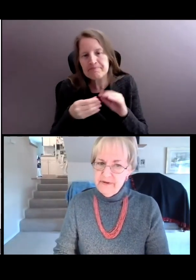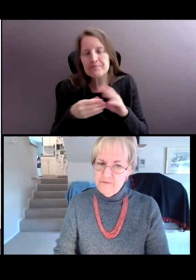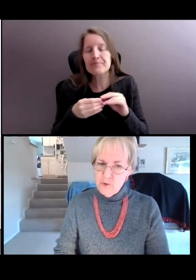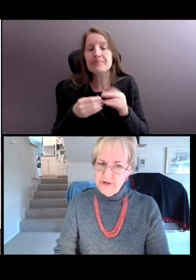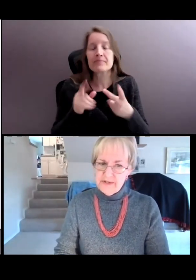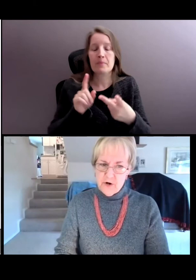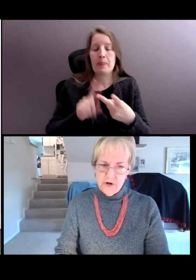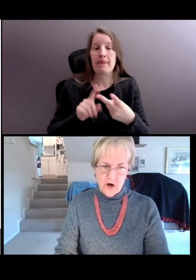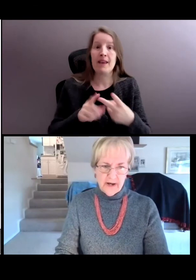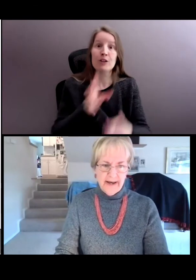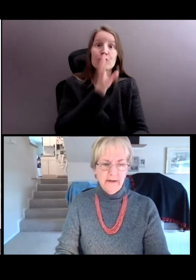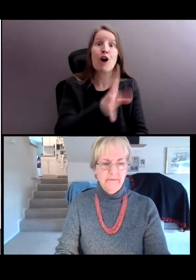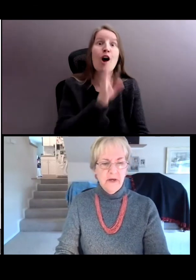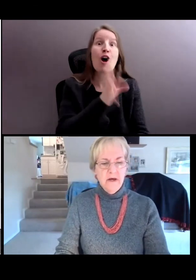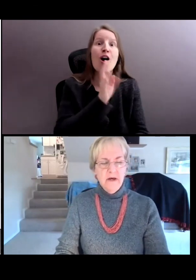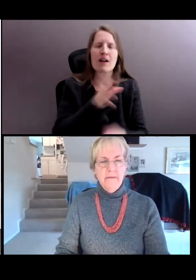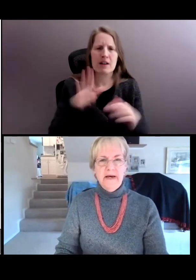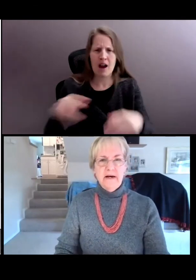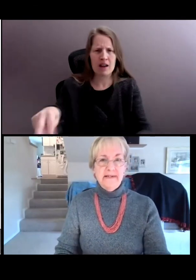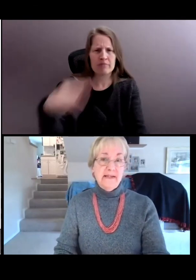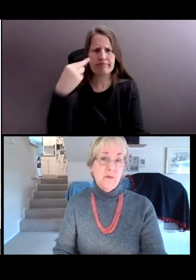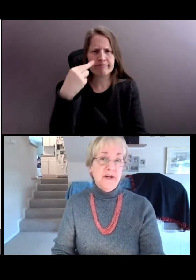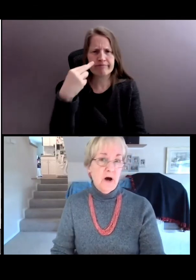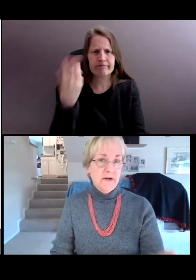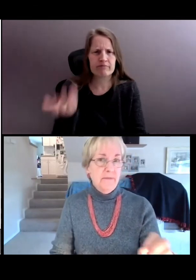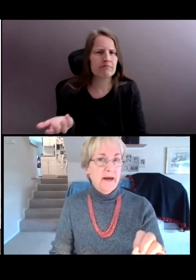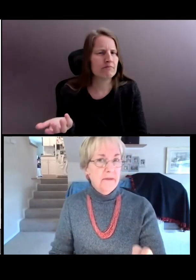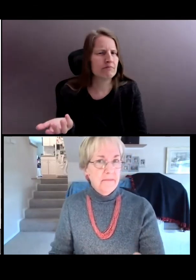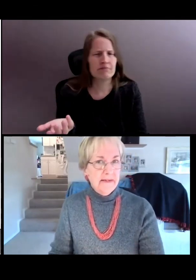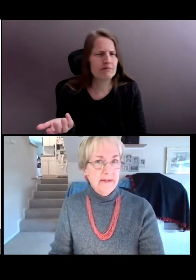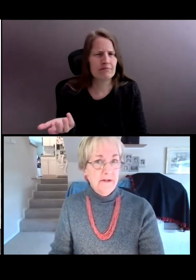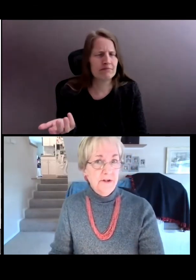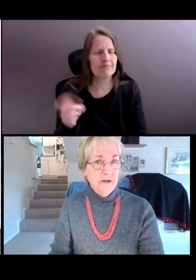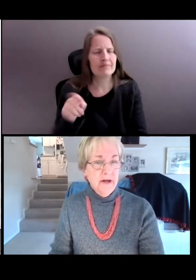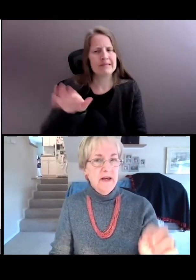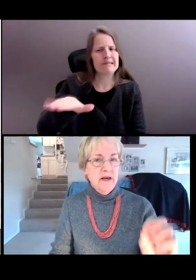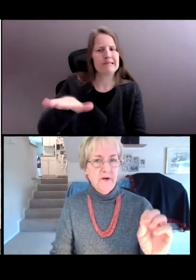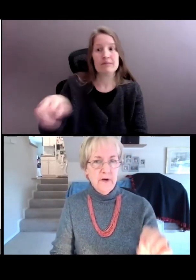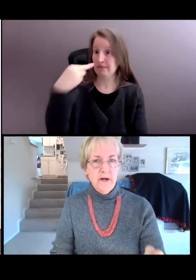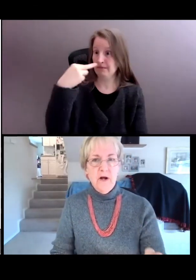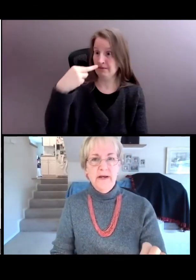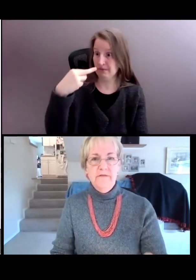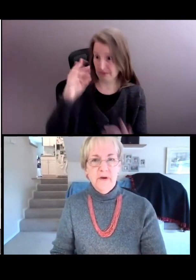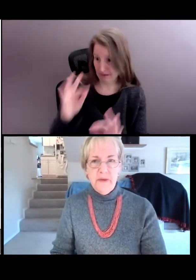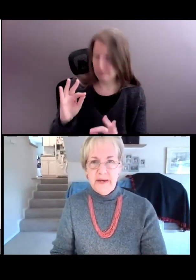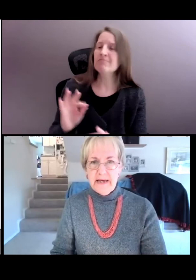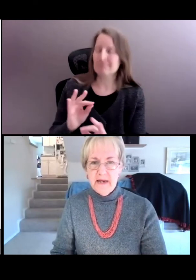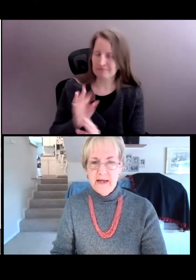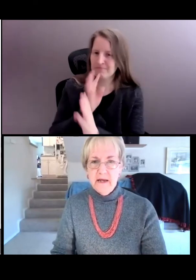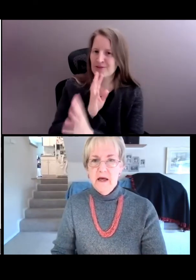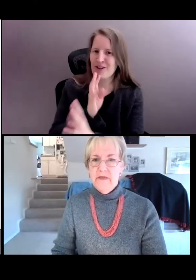before you start talking As we talked about the message if you are in on it from the beginning